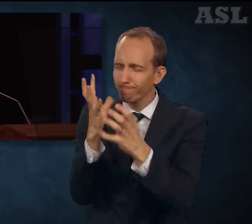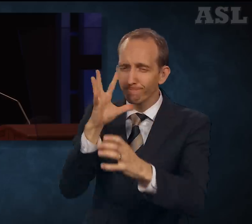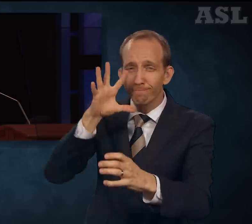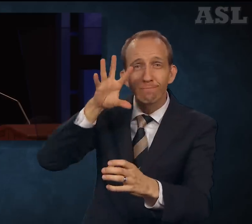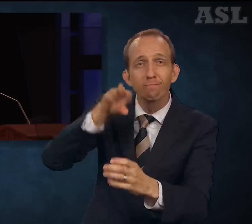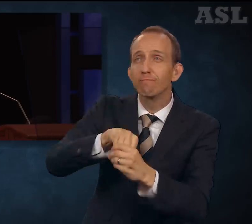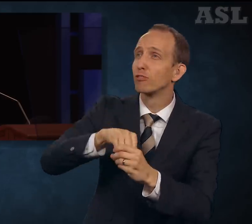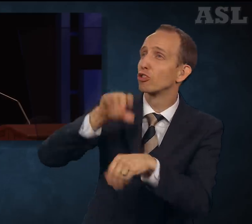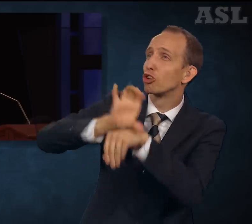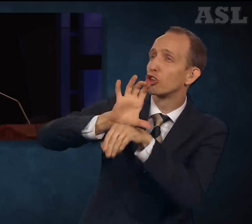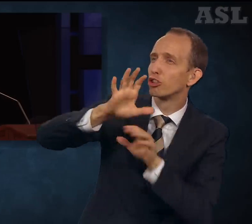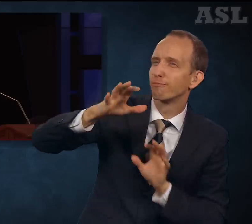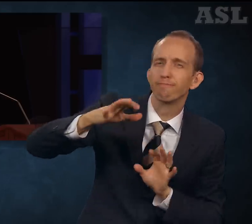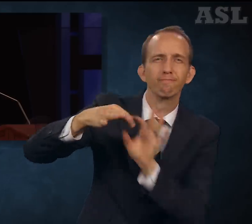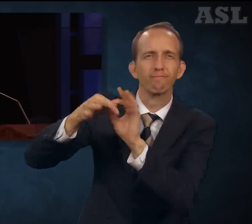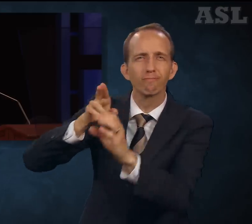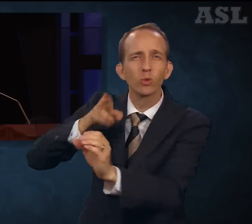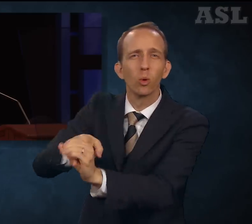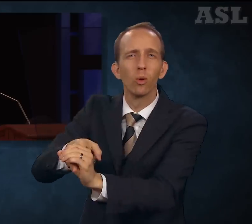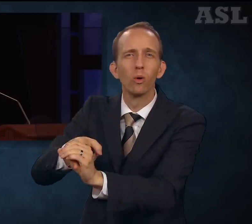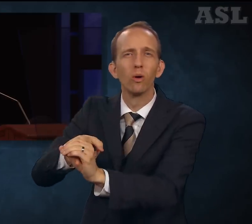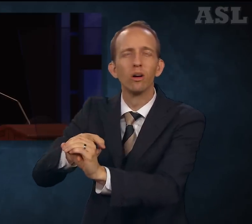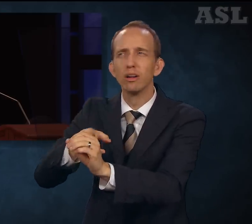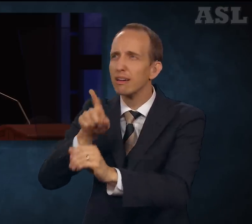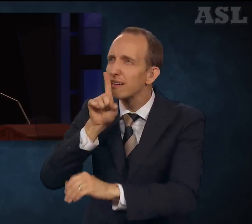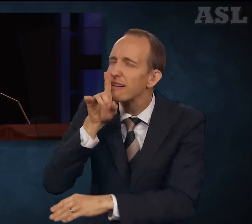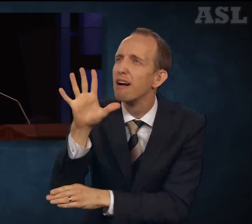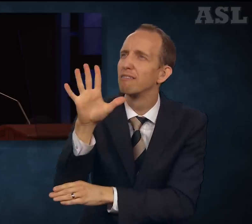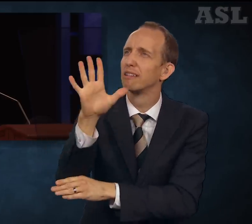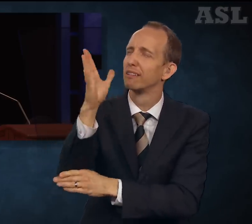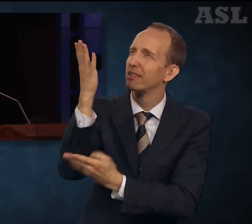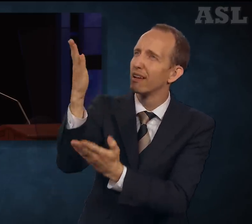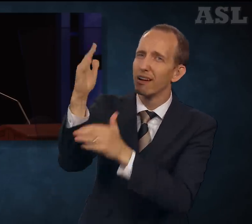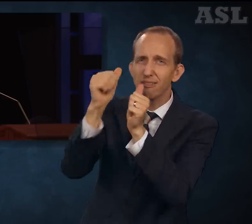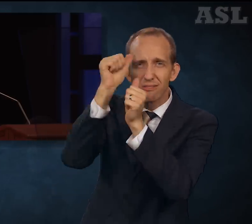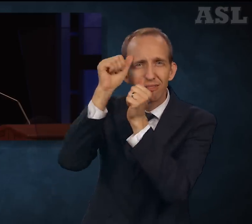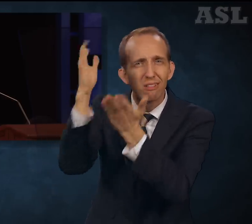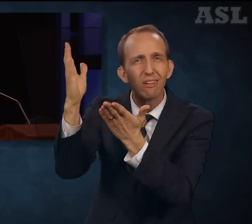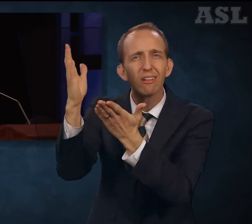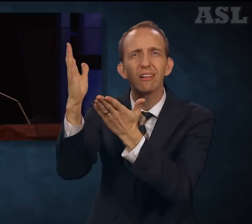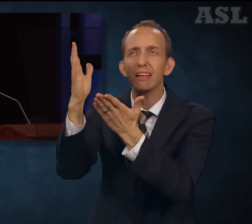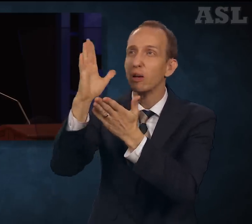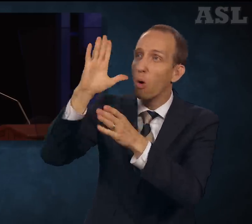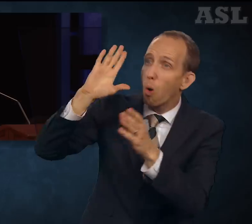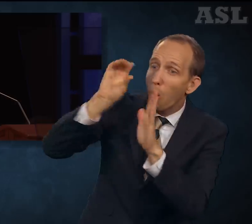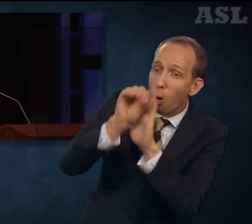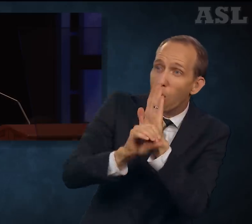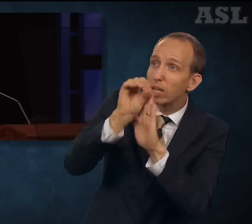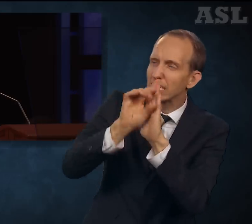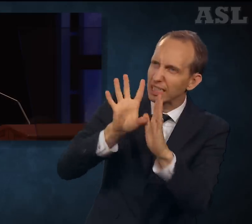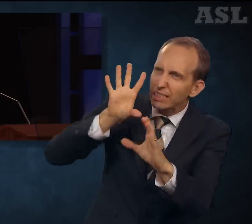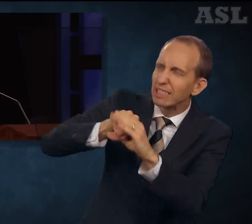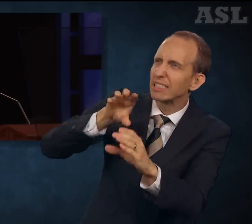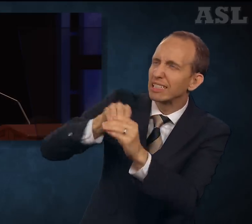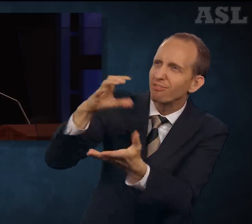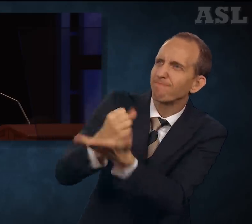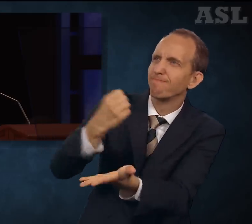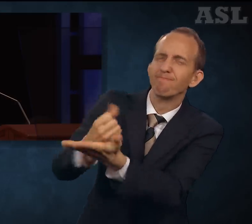THEY WILL WANT TO BECOME MEMBERS OF HIS CHURCH, MAKE